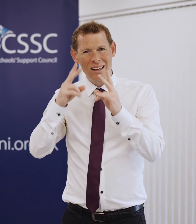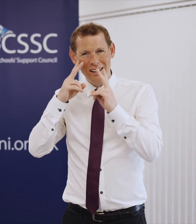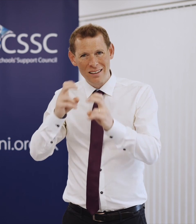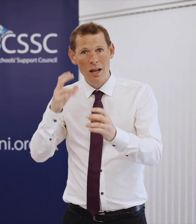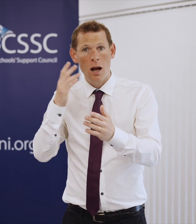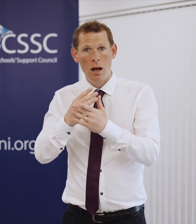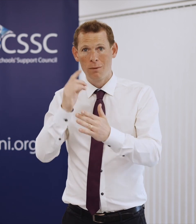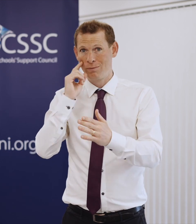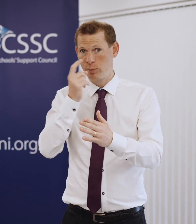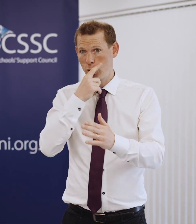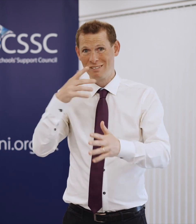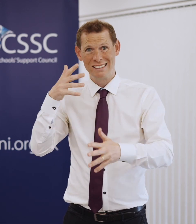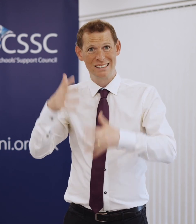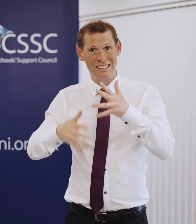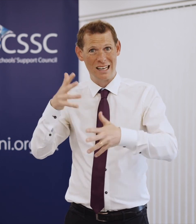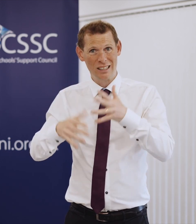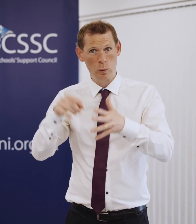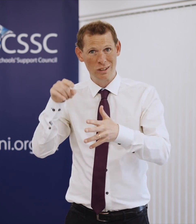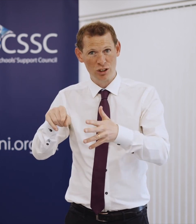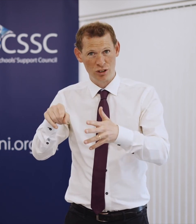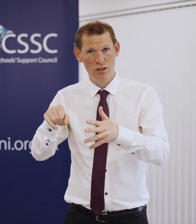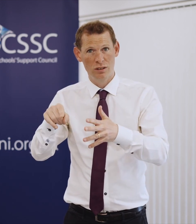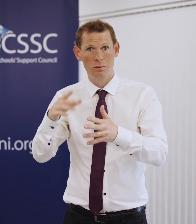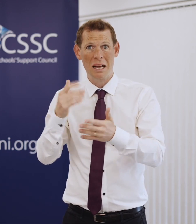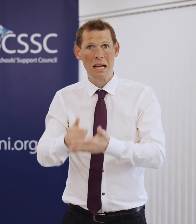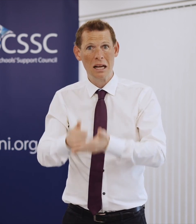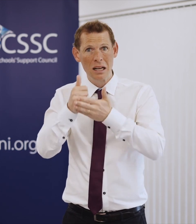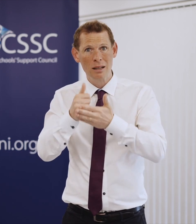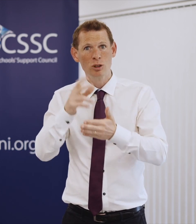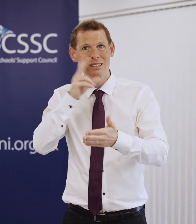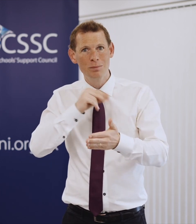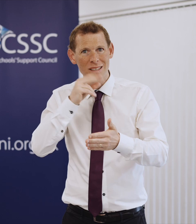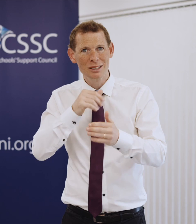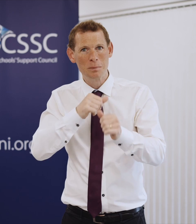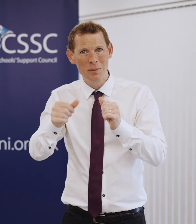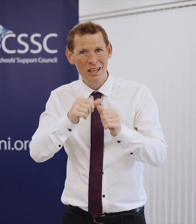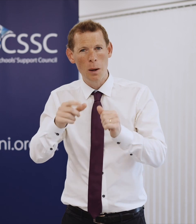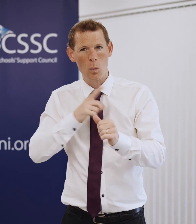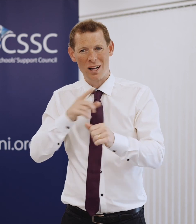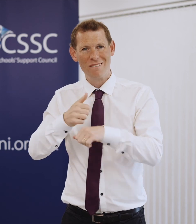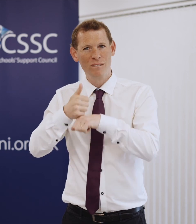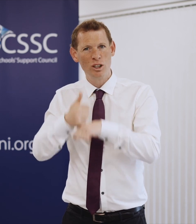So the BDA did some research and proved that sign language actually did help a